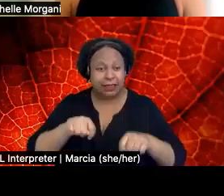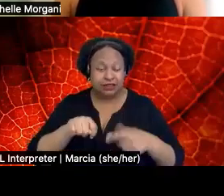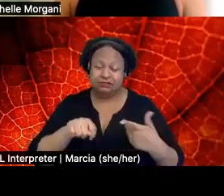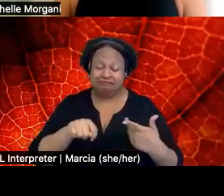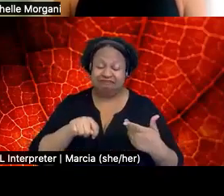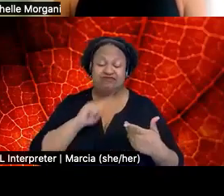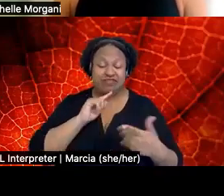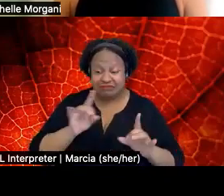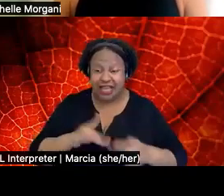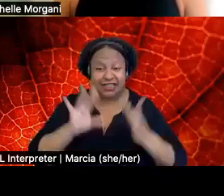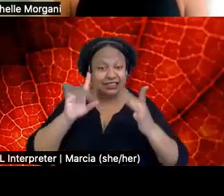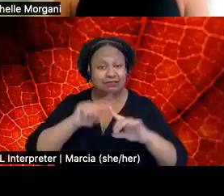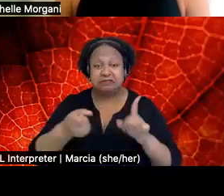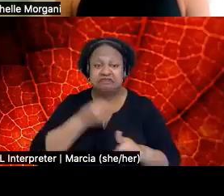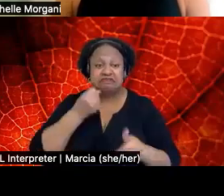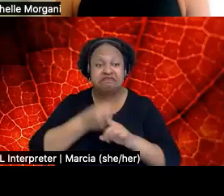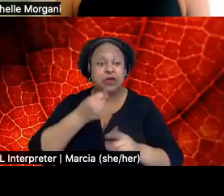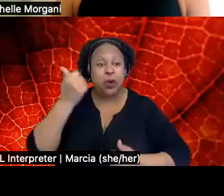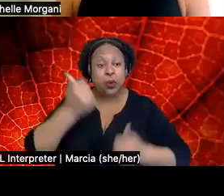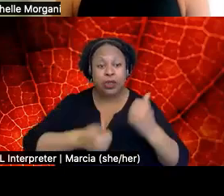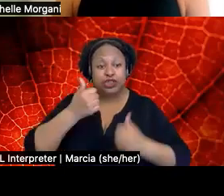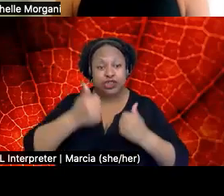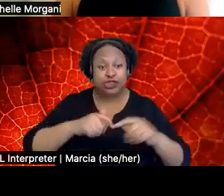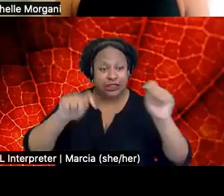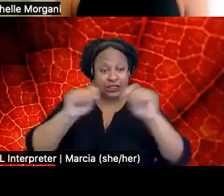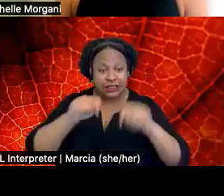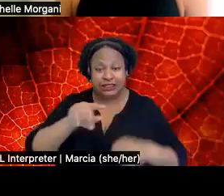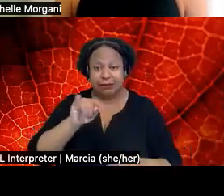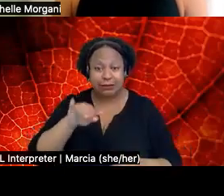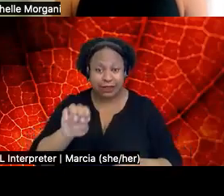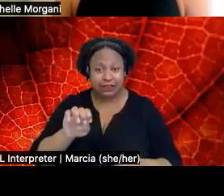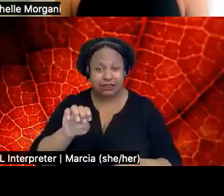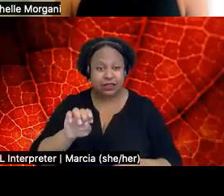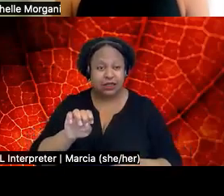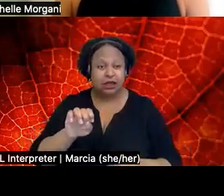But the template we're going to use with Sonia is the S.O.A.P. template,